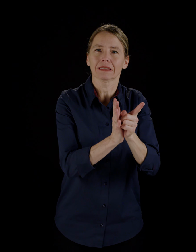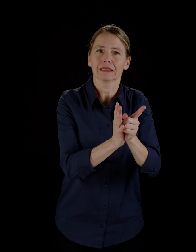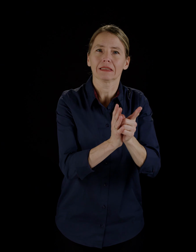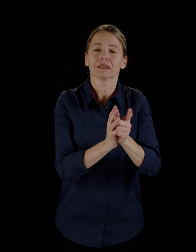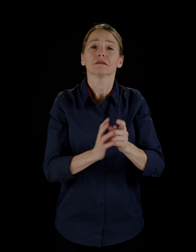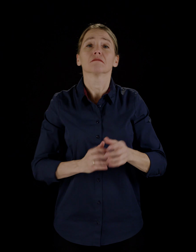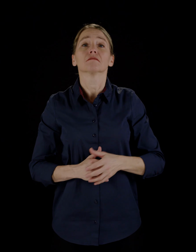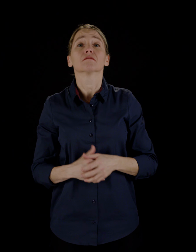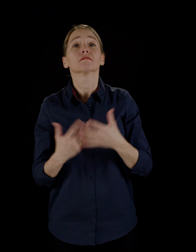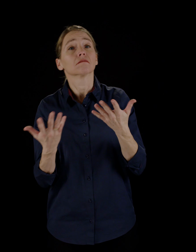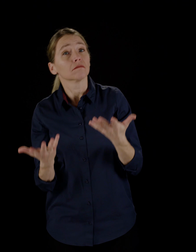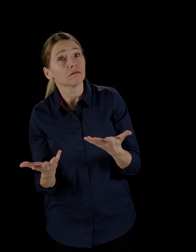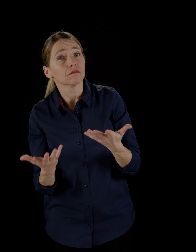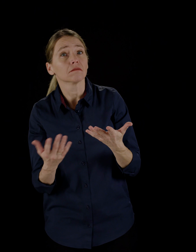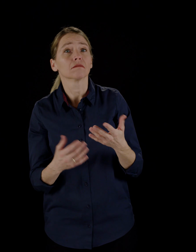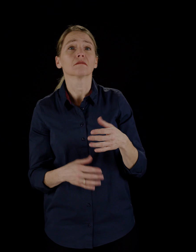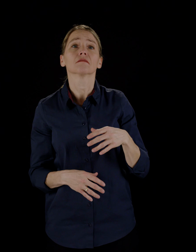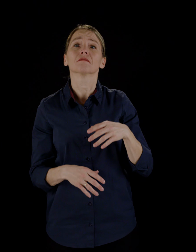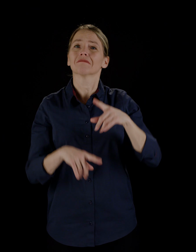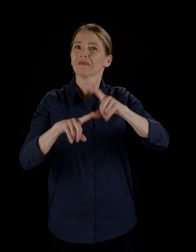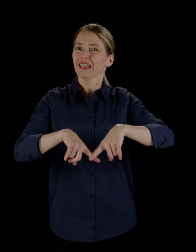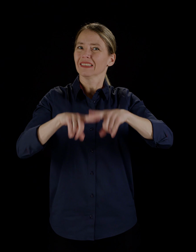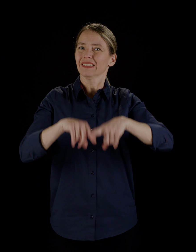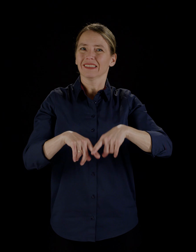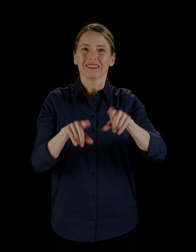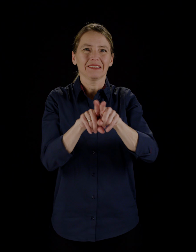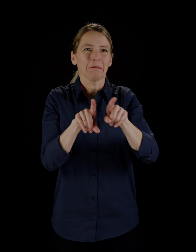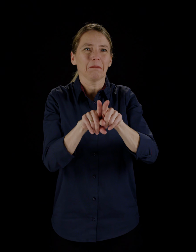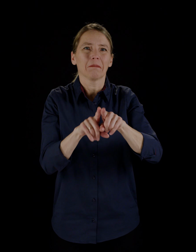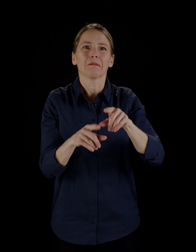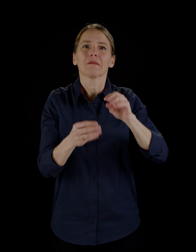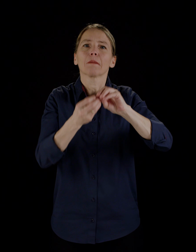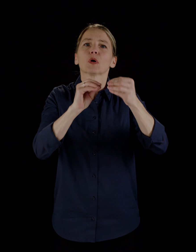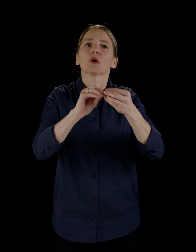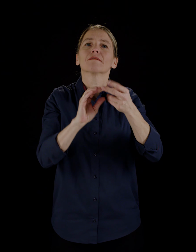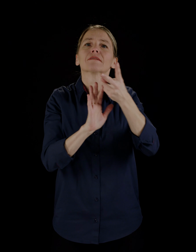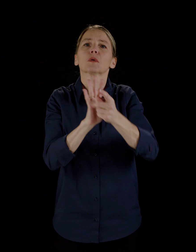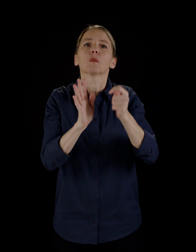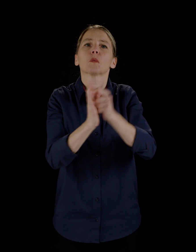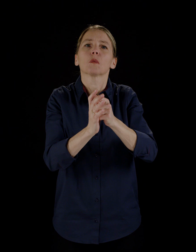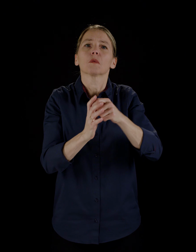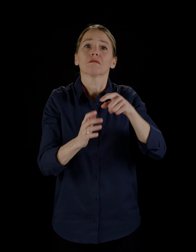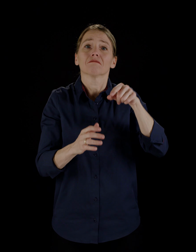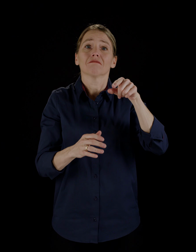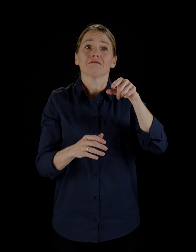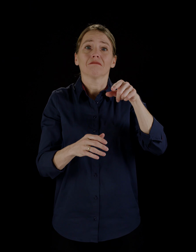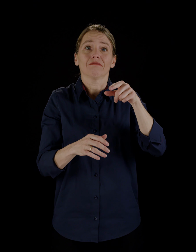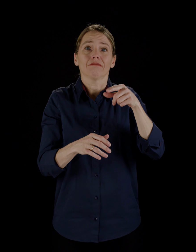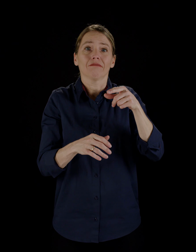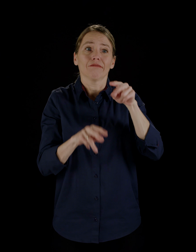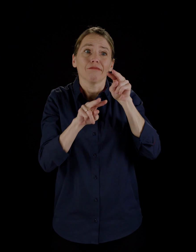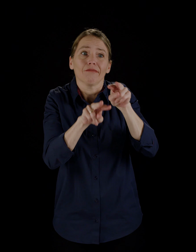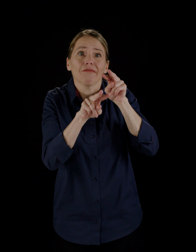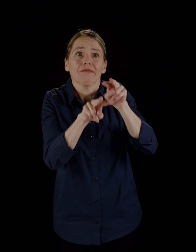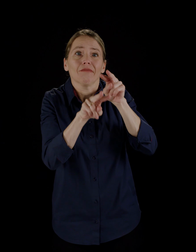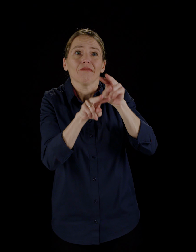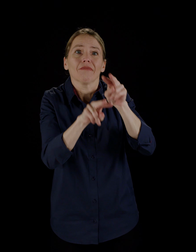number of videos that are being viewed. Settings can be adjusted to ensure videos do not play automatically.